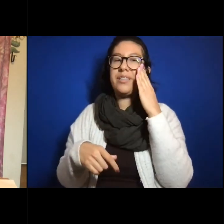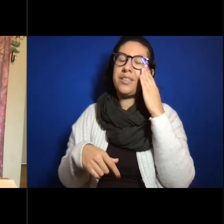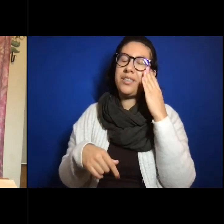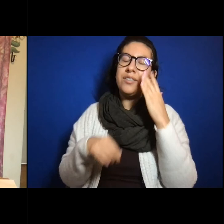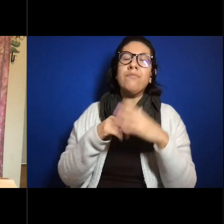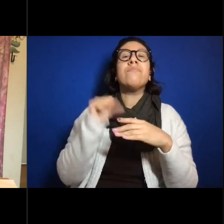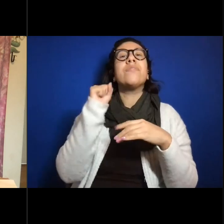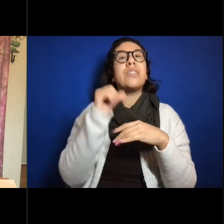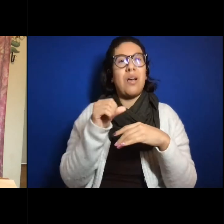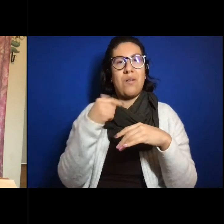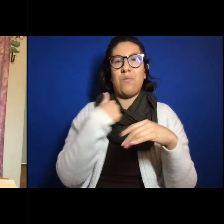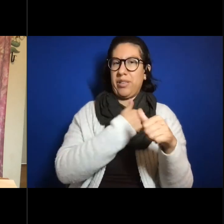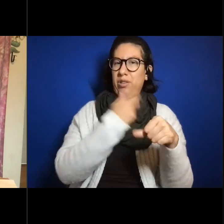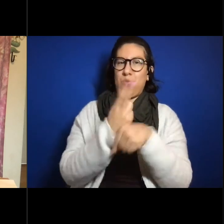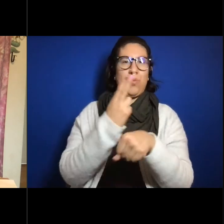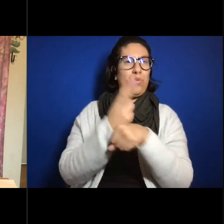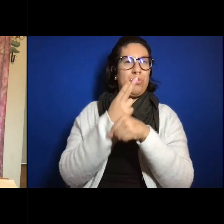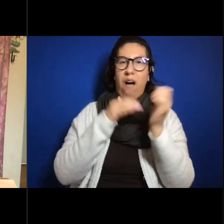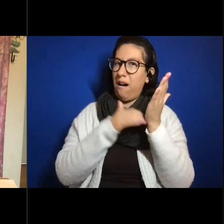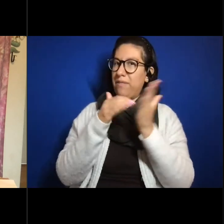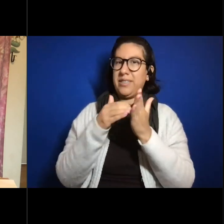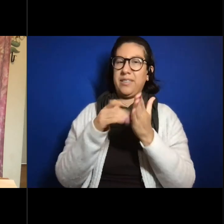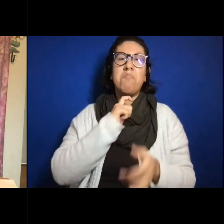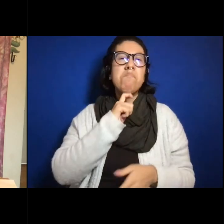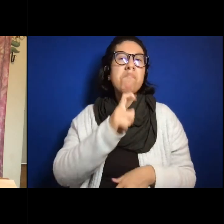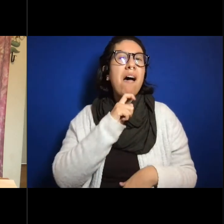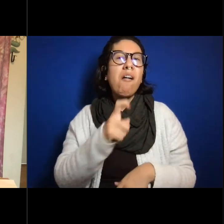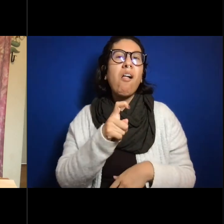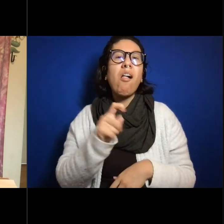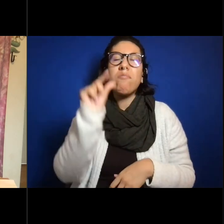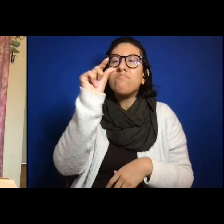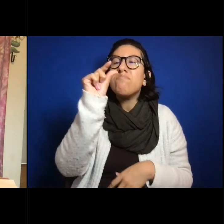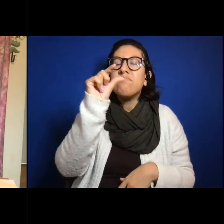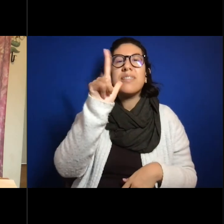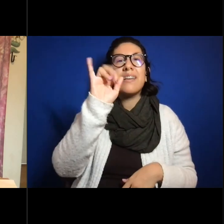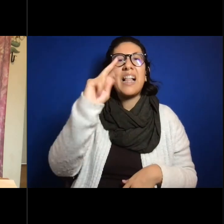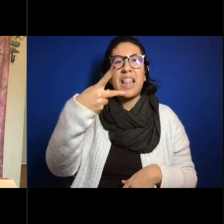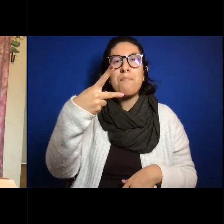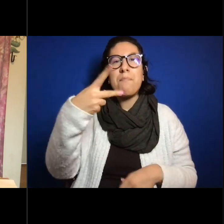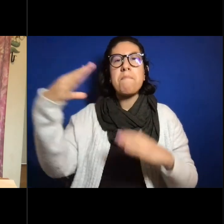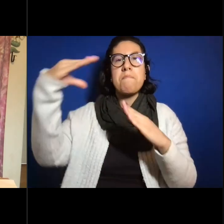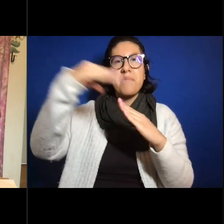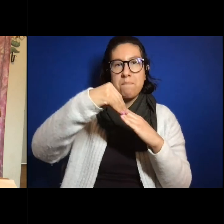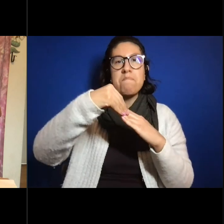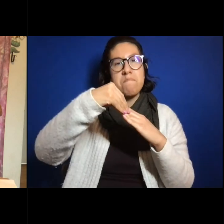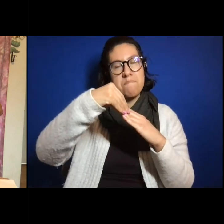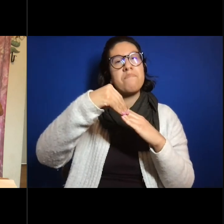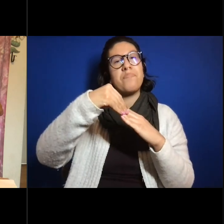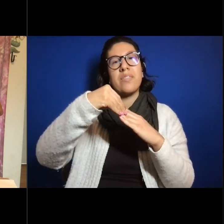in lots of places, those small metal clips those hurricane clips can actually keep a roof